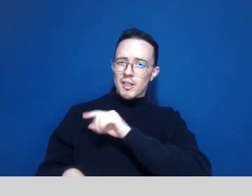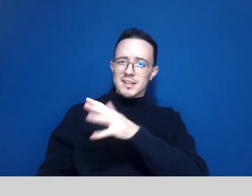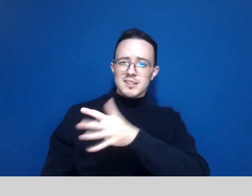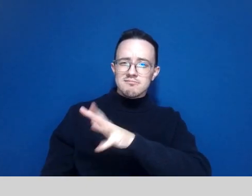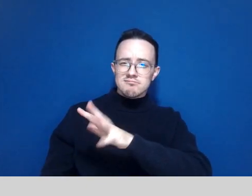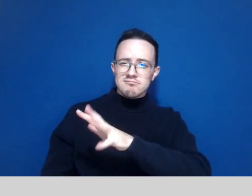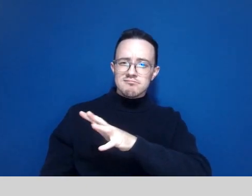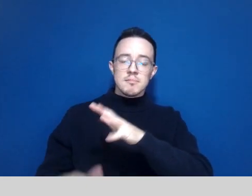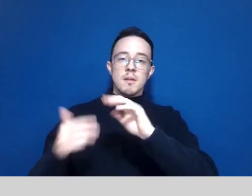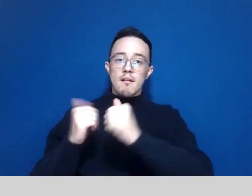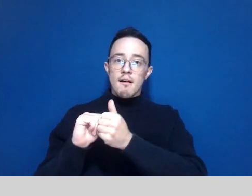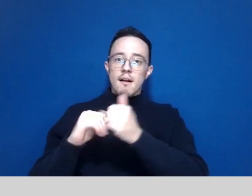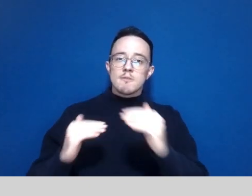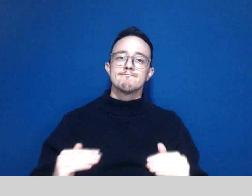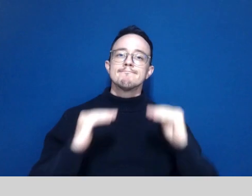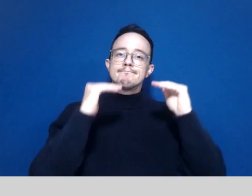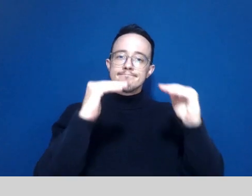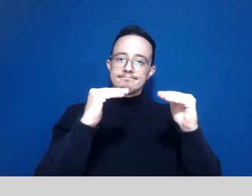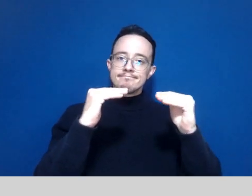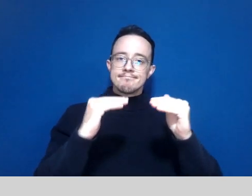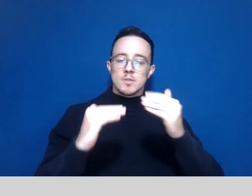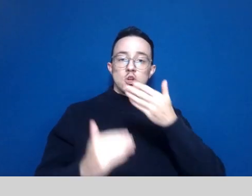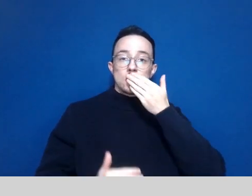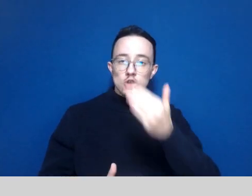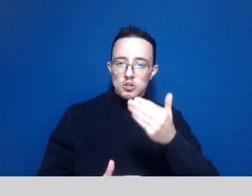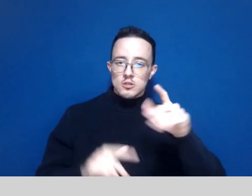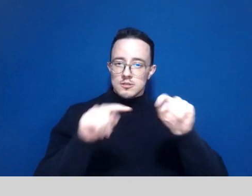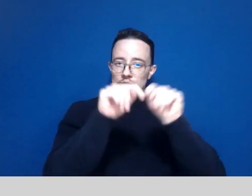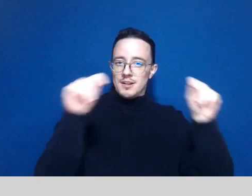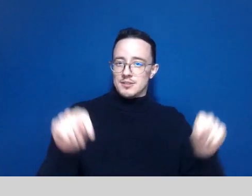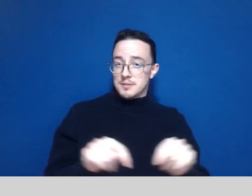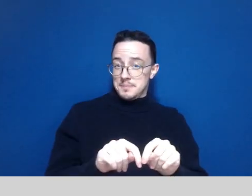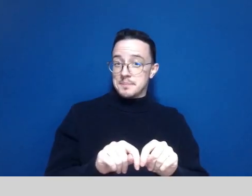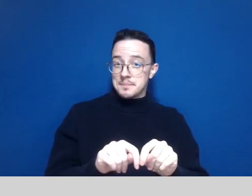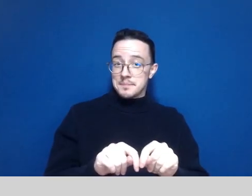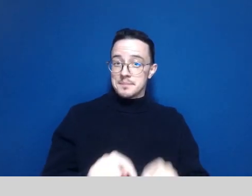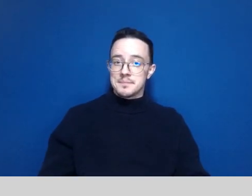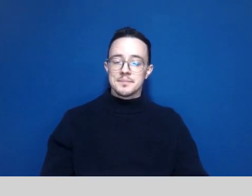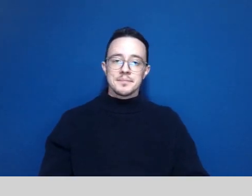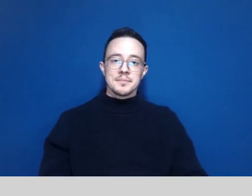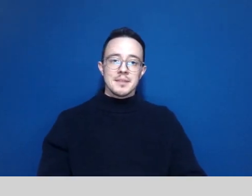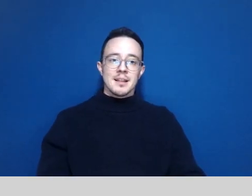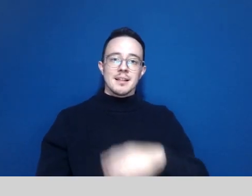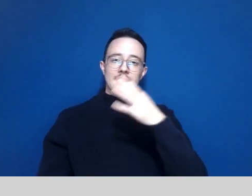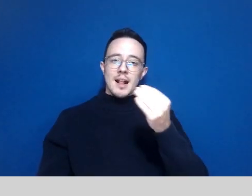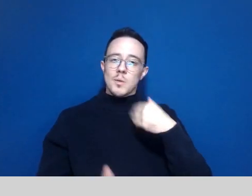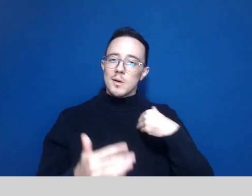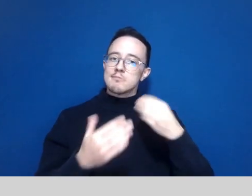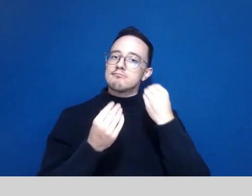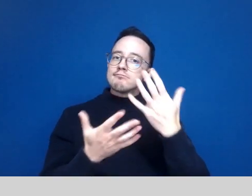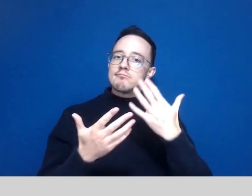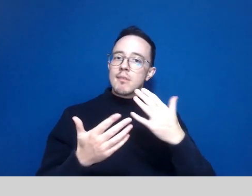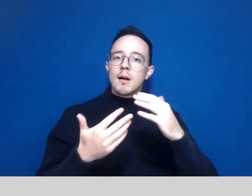on how I'm working on doing that myself. So let's just jump right in.